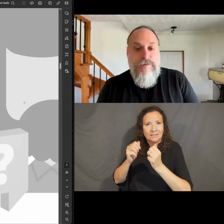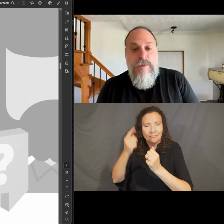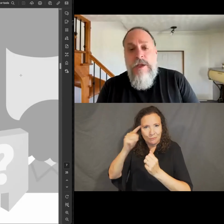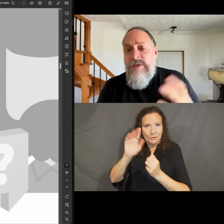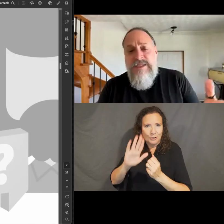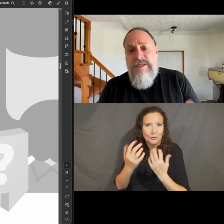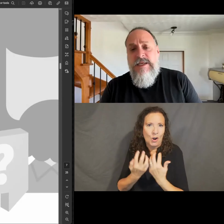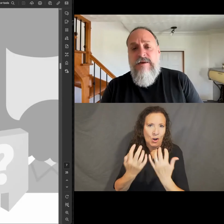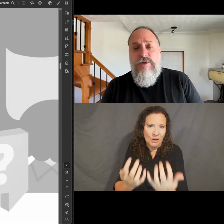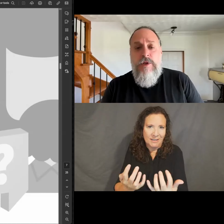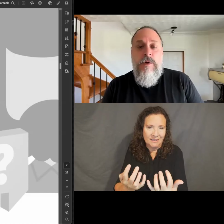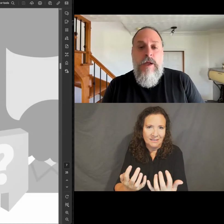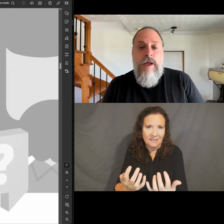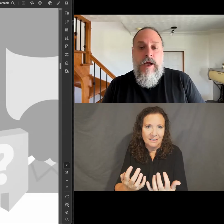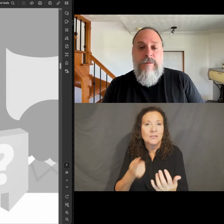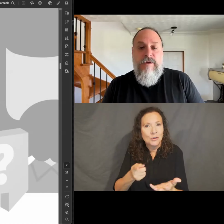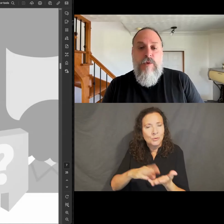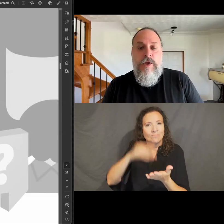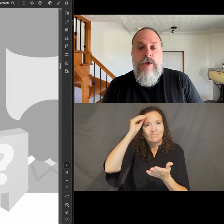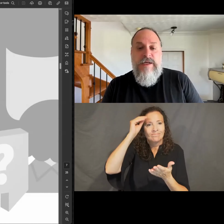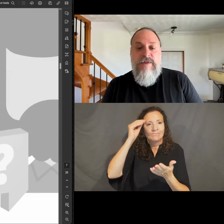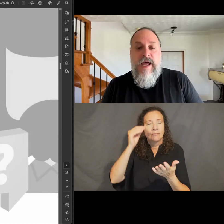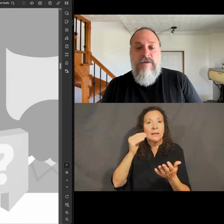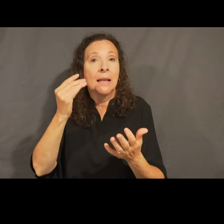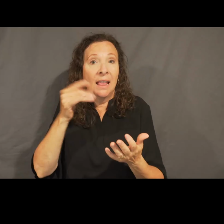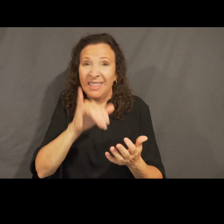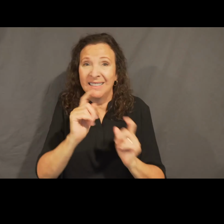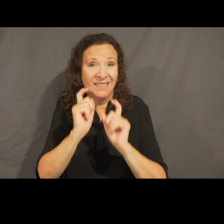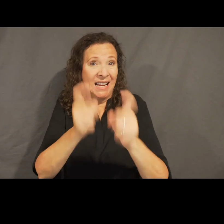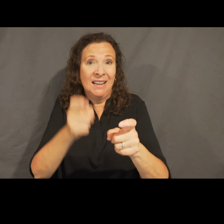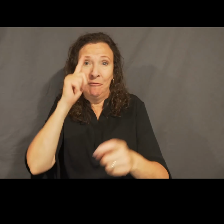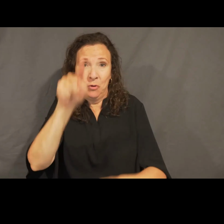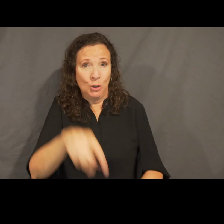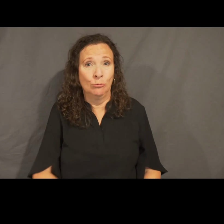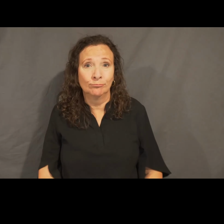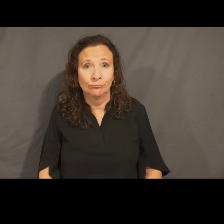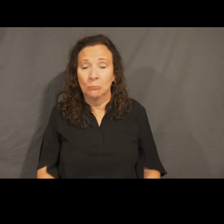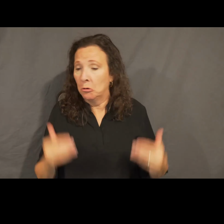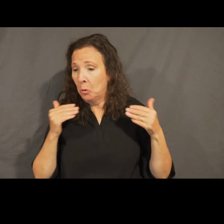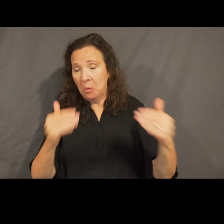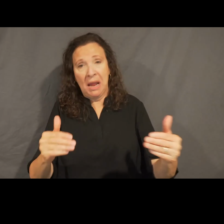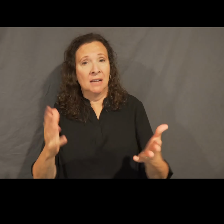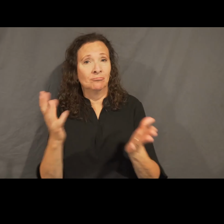If you want to use any of that, feel free to do so.